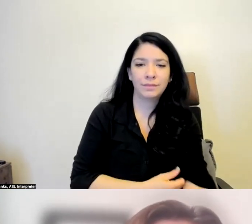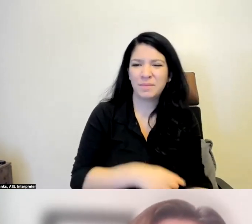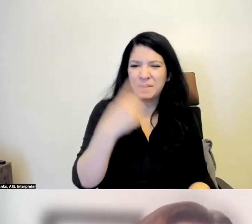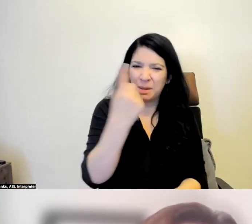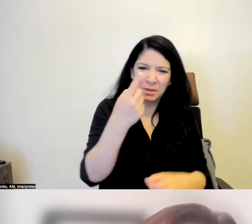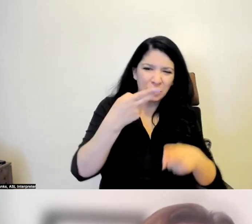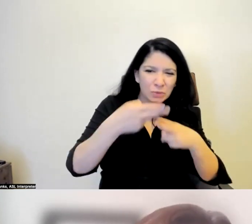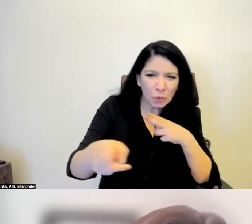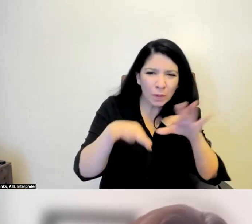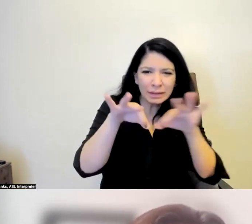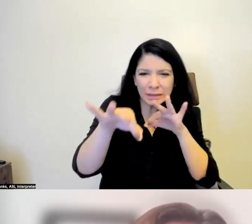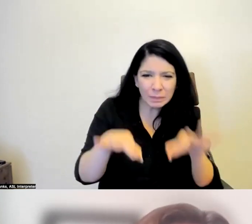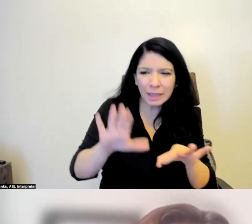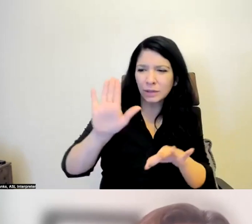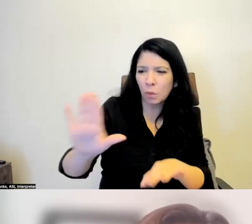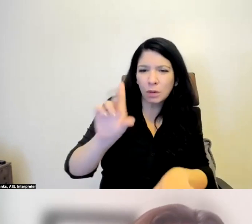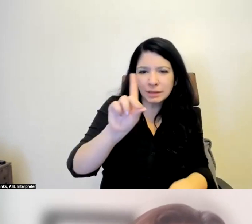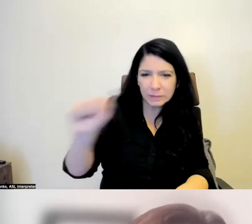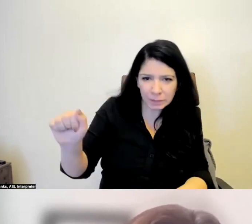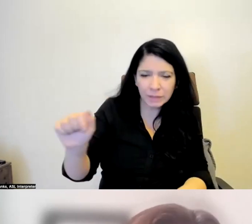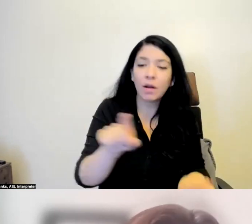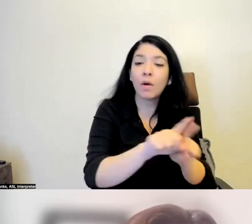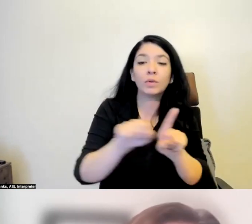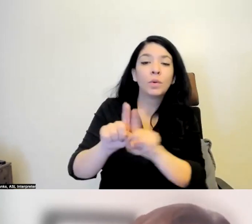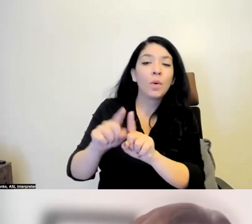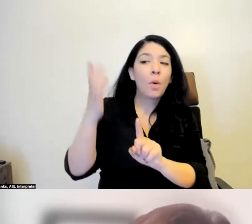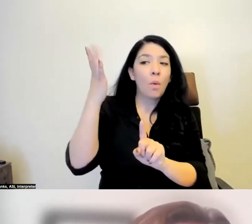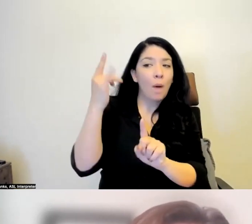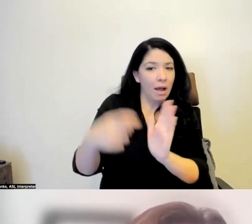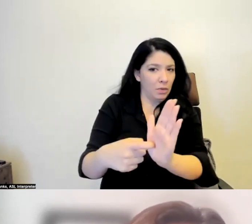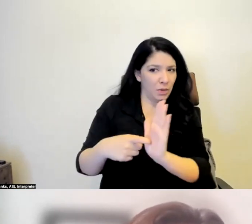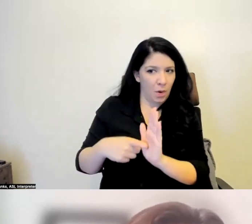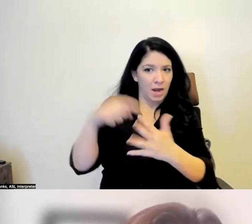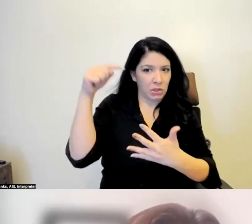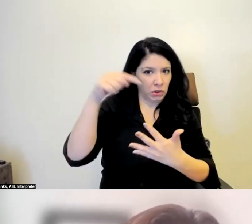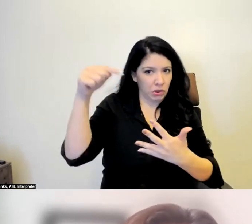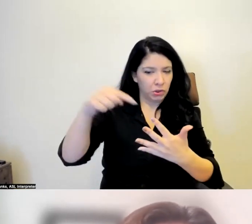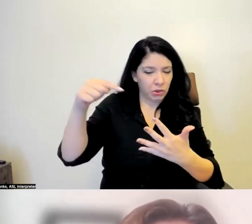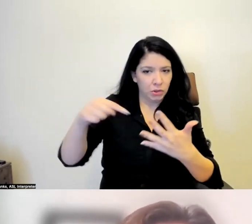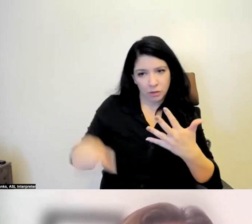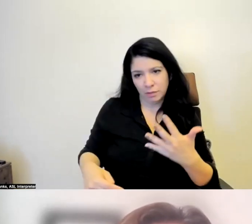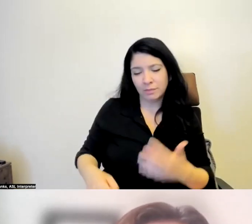and why because that disability you need a particular accommodation in the workplace. So